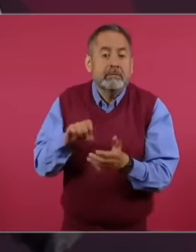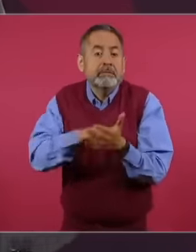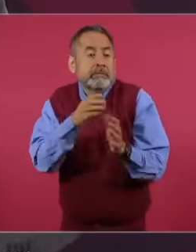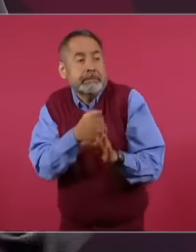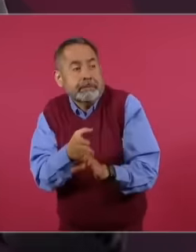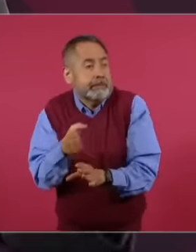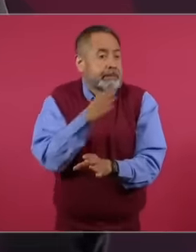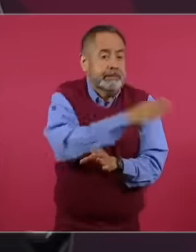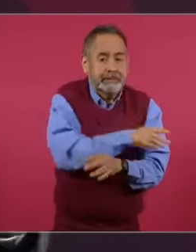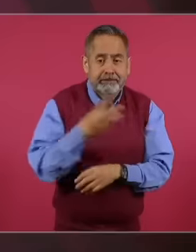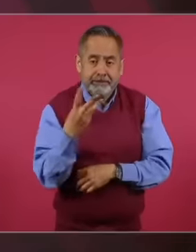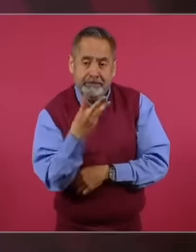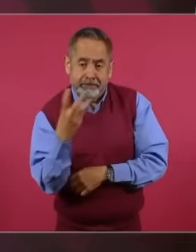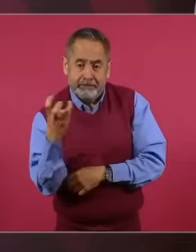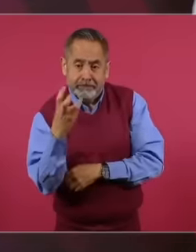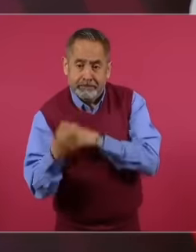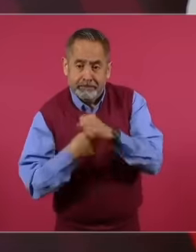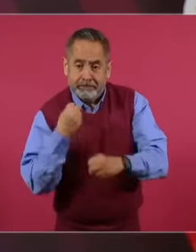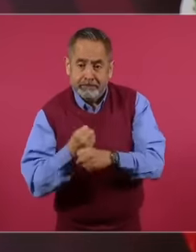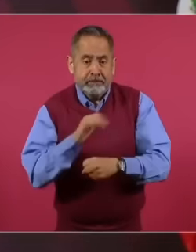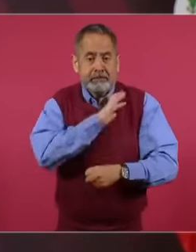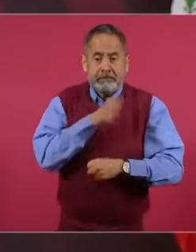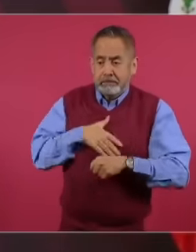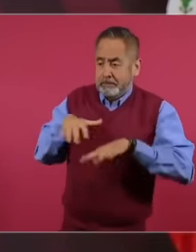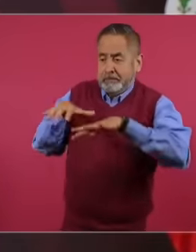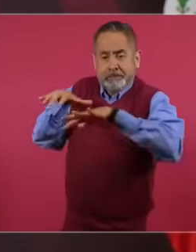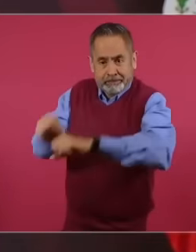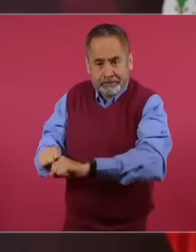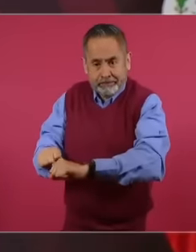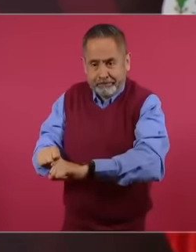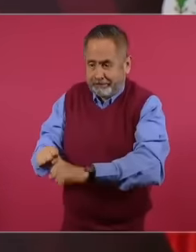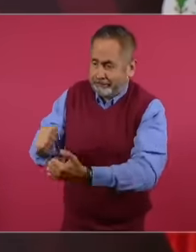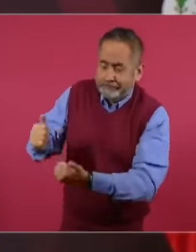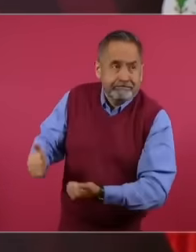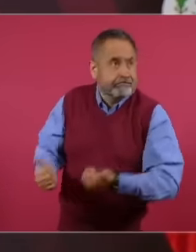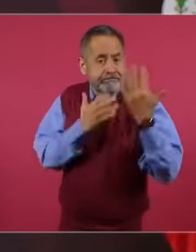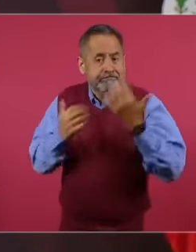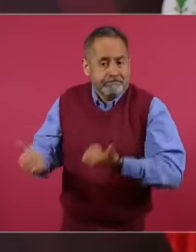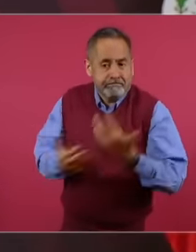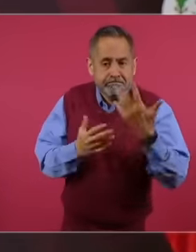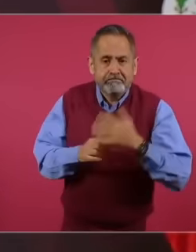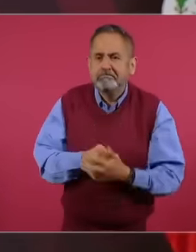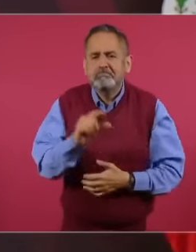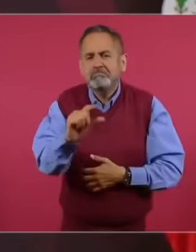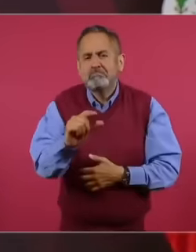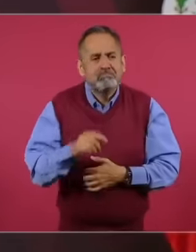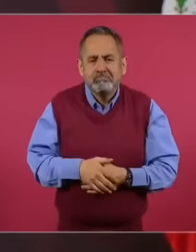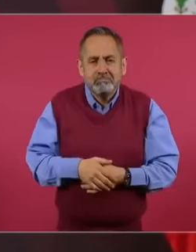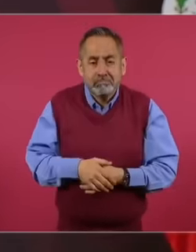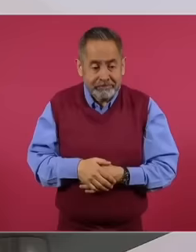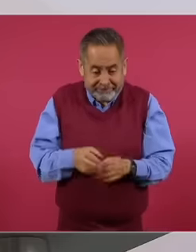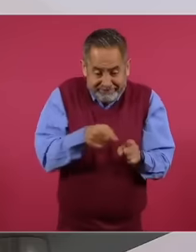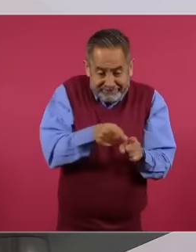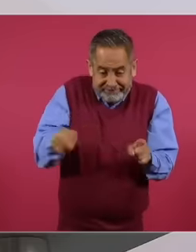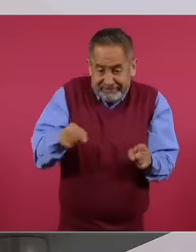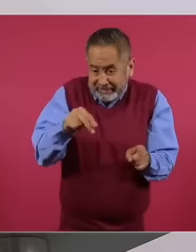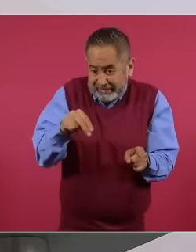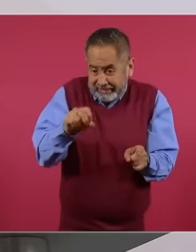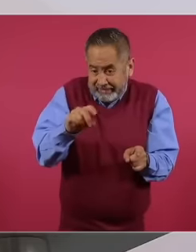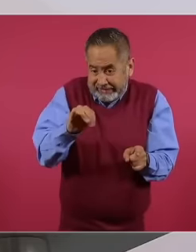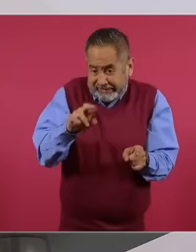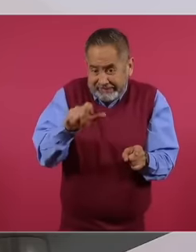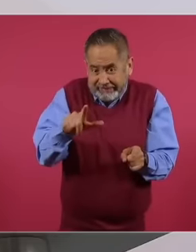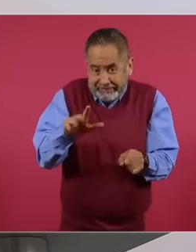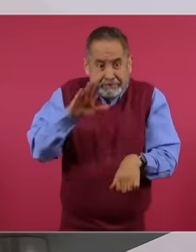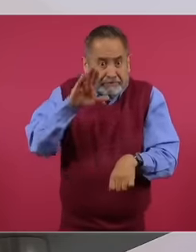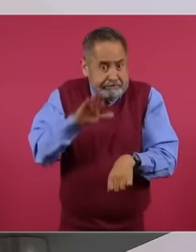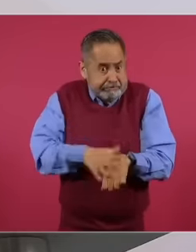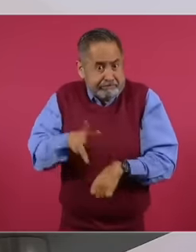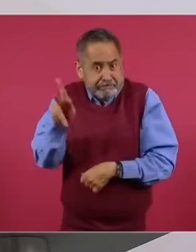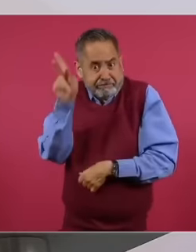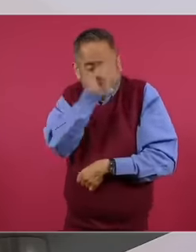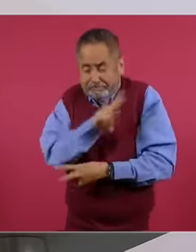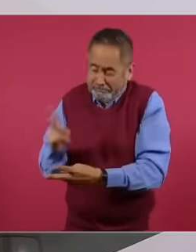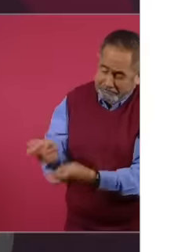colonial domination when we were a colony of Spain, that they looted, that they took the gold, the silver,